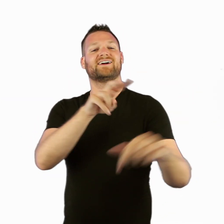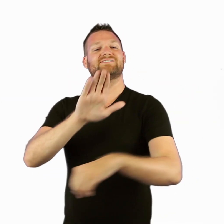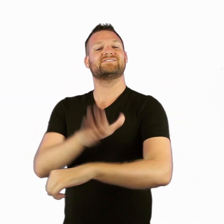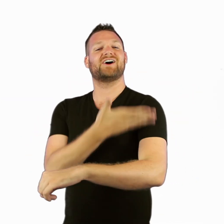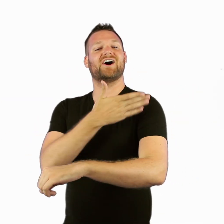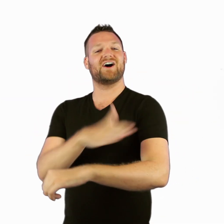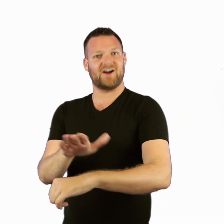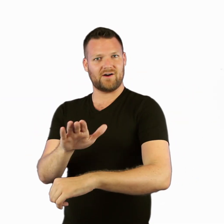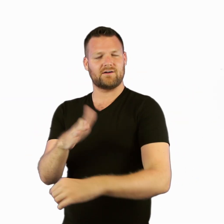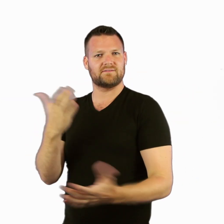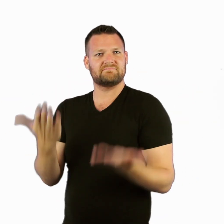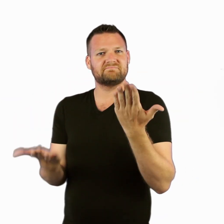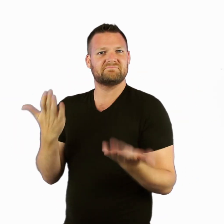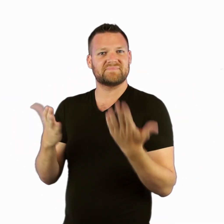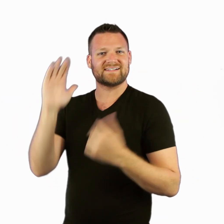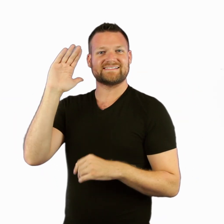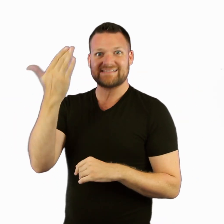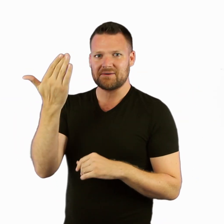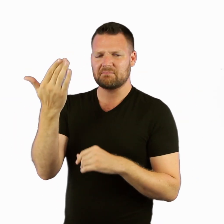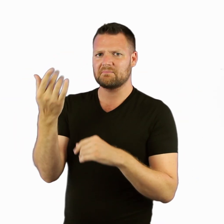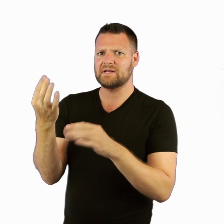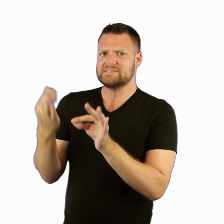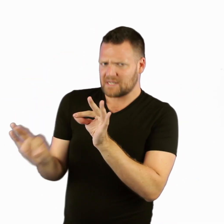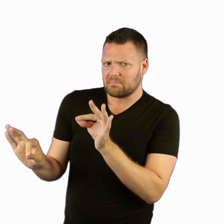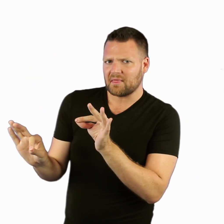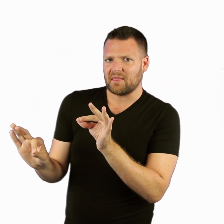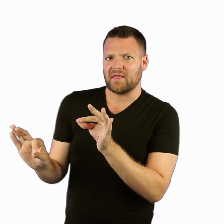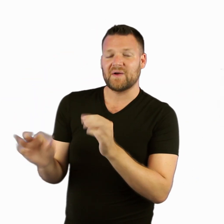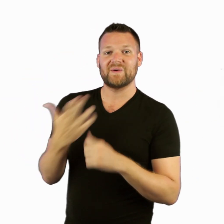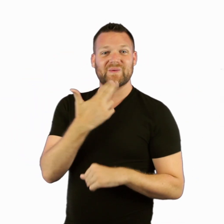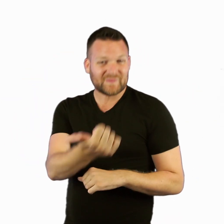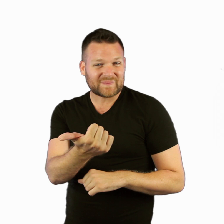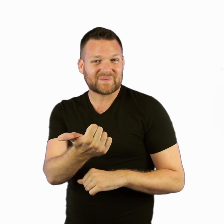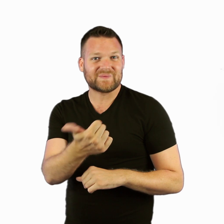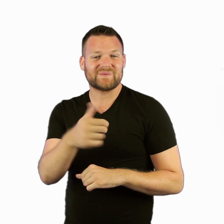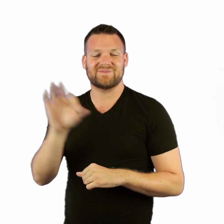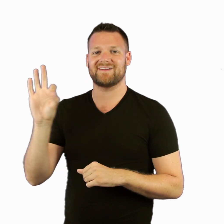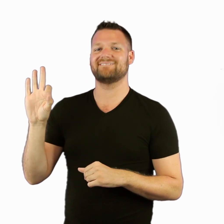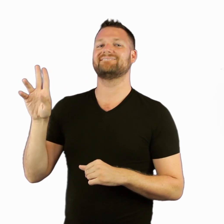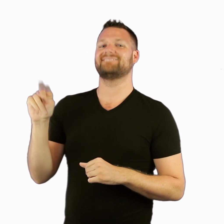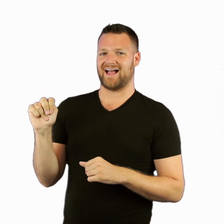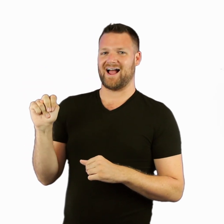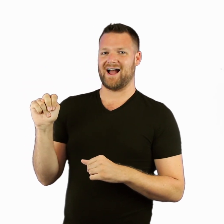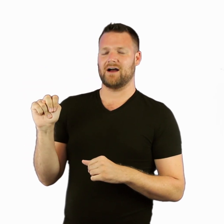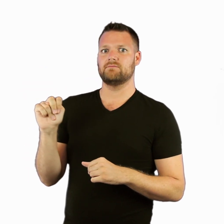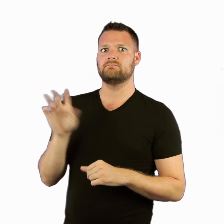At first glance, the songs look simple, cute, and fun.